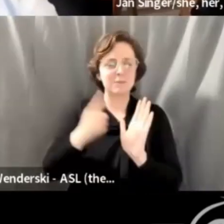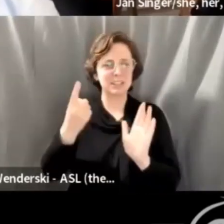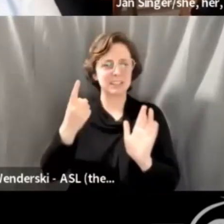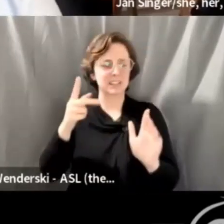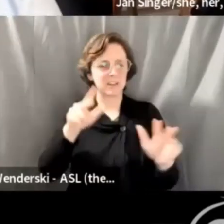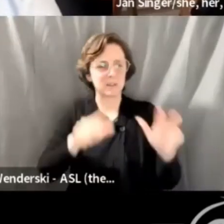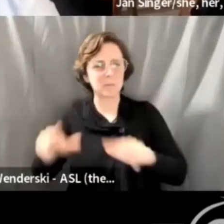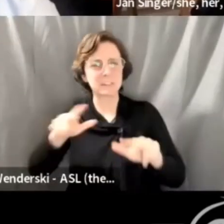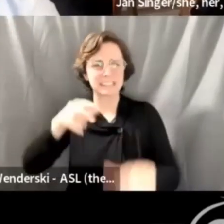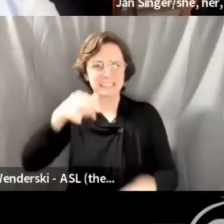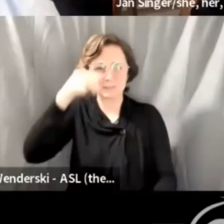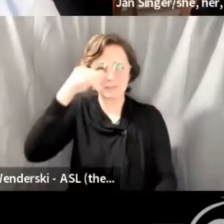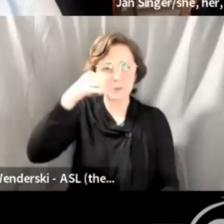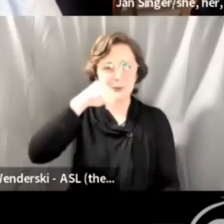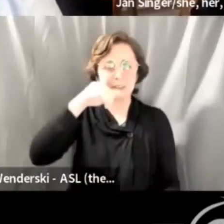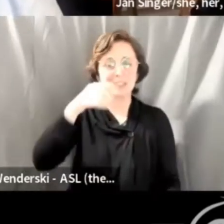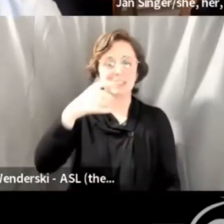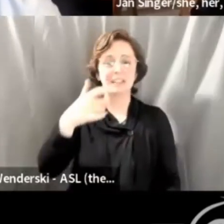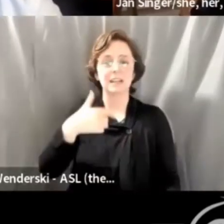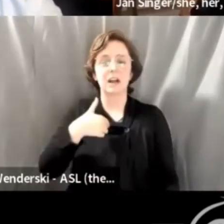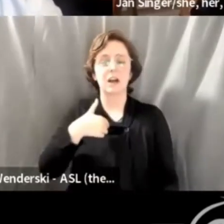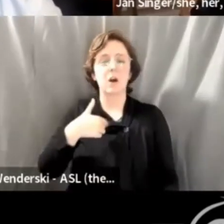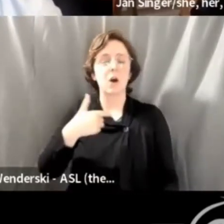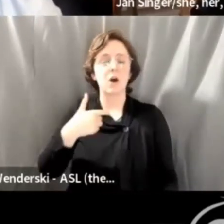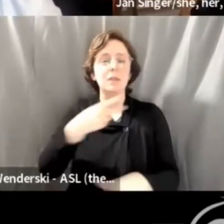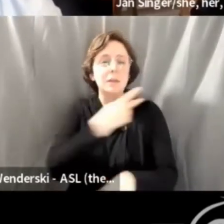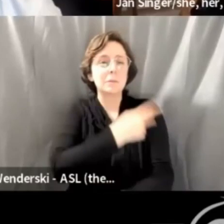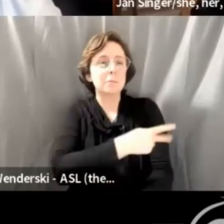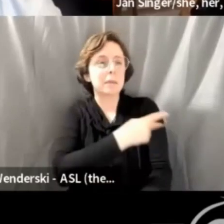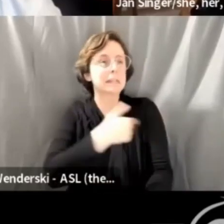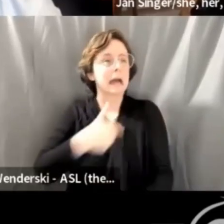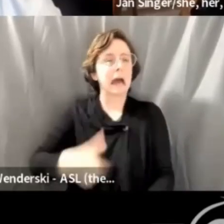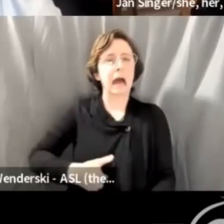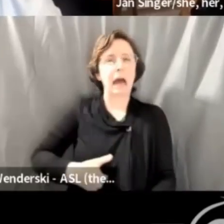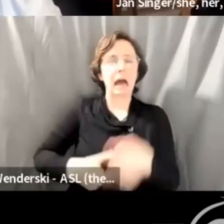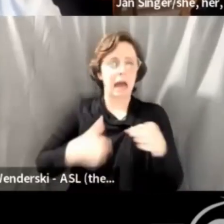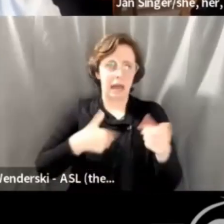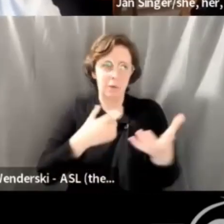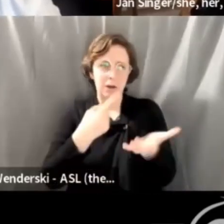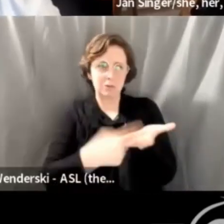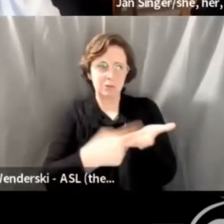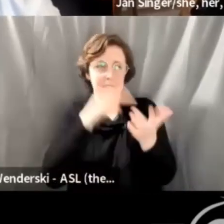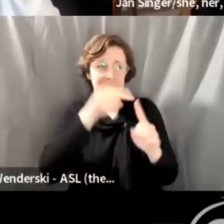or I got a feeling when I wanted to talk about this that my therapist was uncomfortable, right,